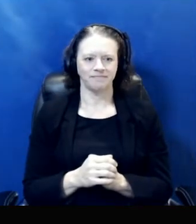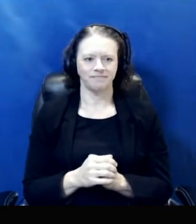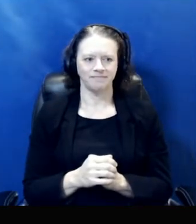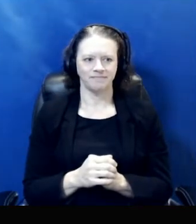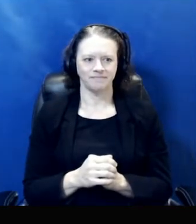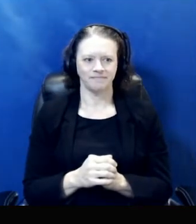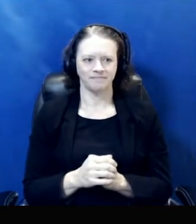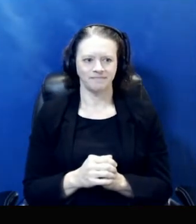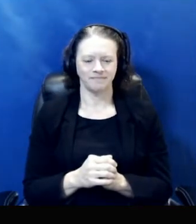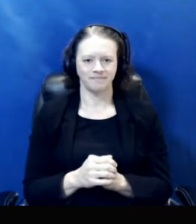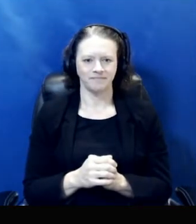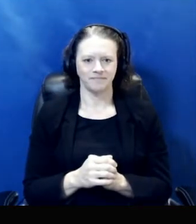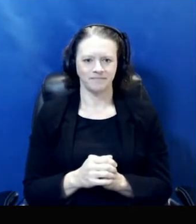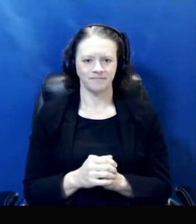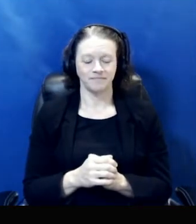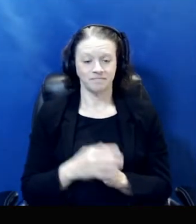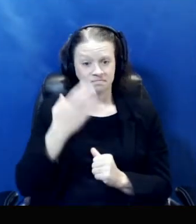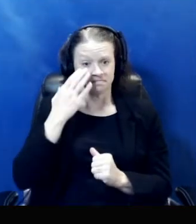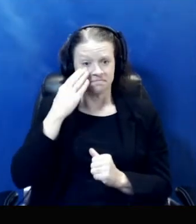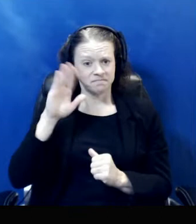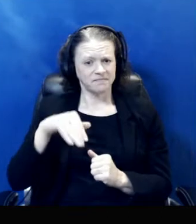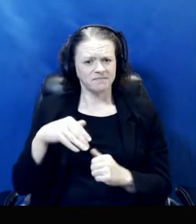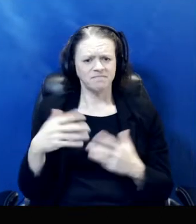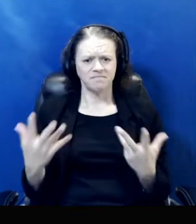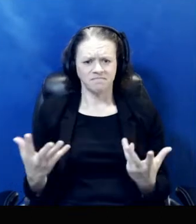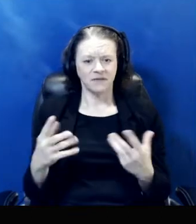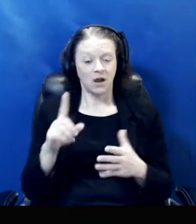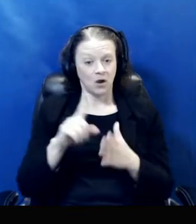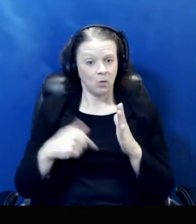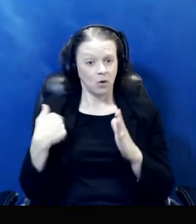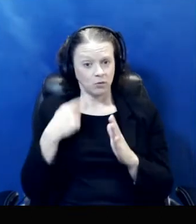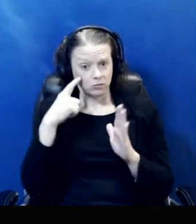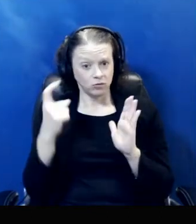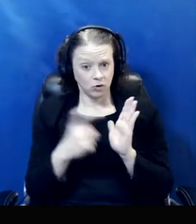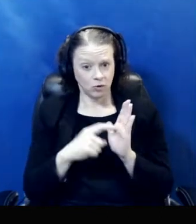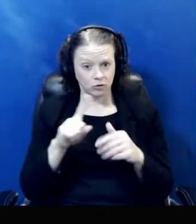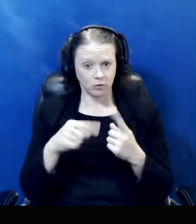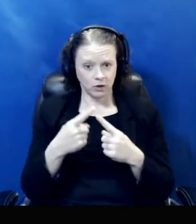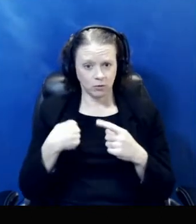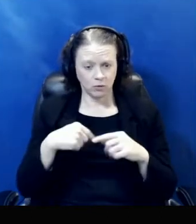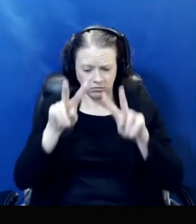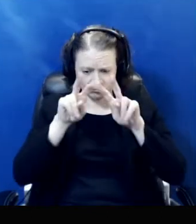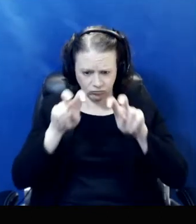I think what you'll see as we start taking a closer look at these changes, is there's